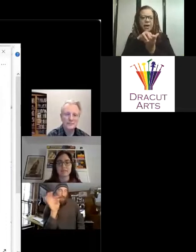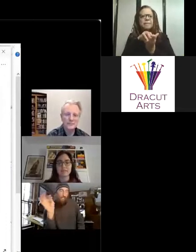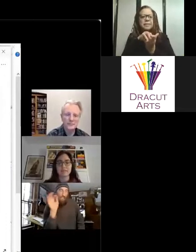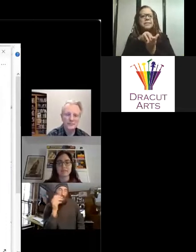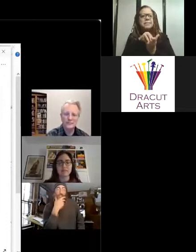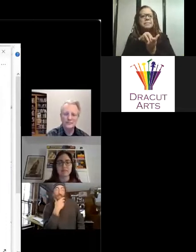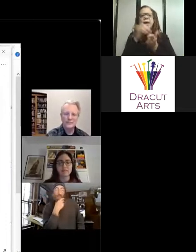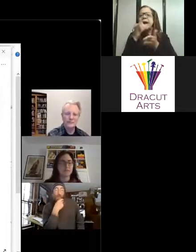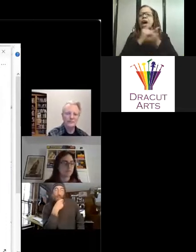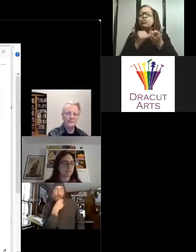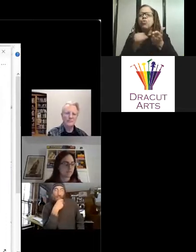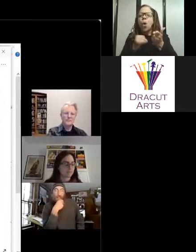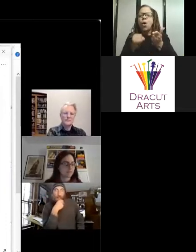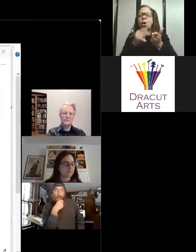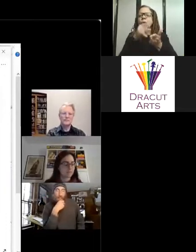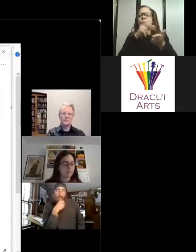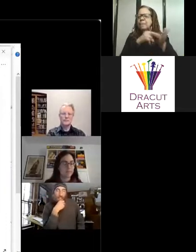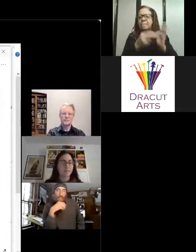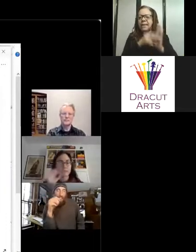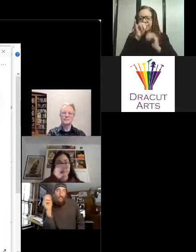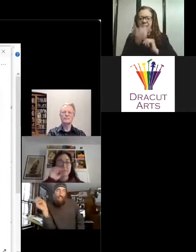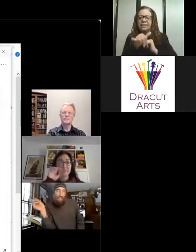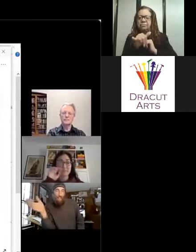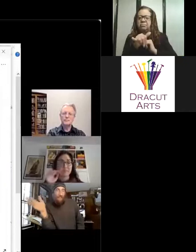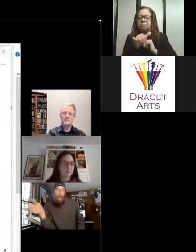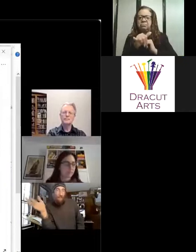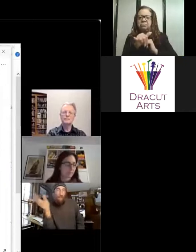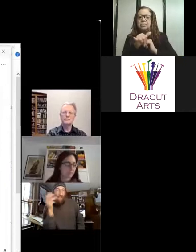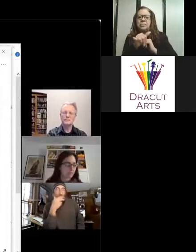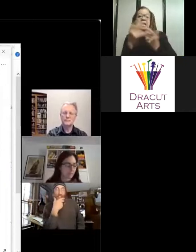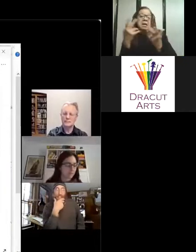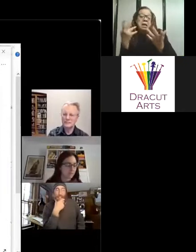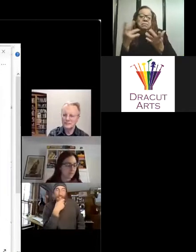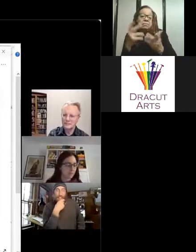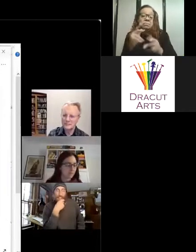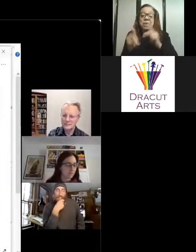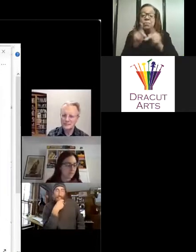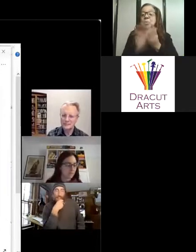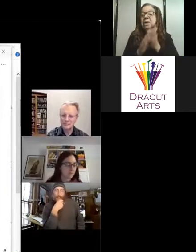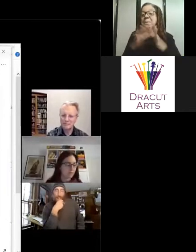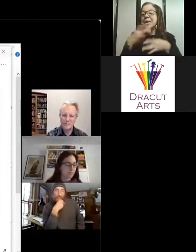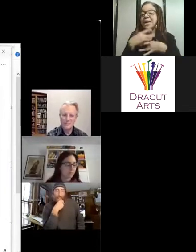a little couple page comic about this, and it'll serve to get people interested in this storyline,